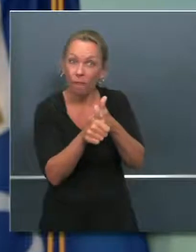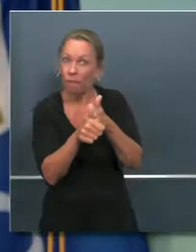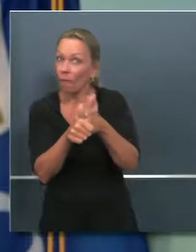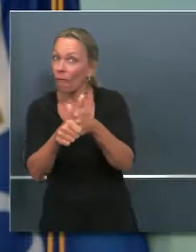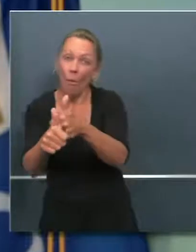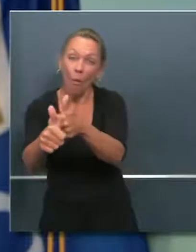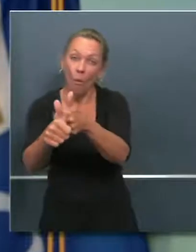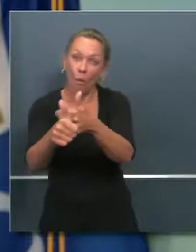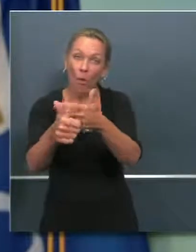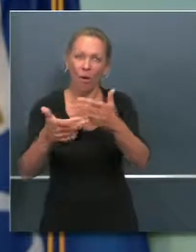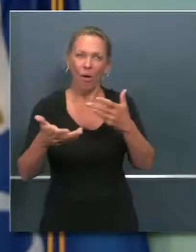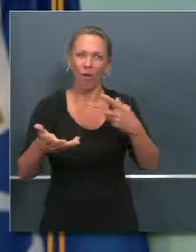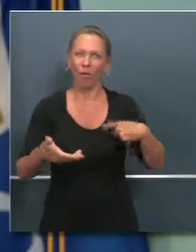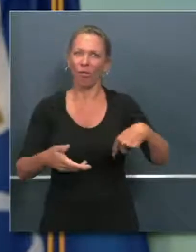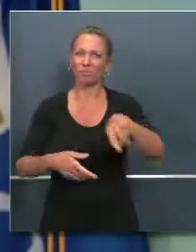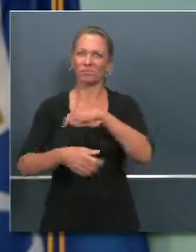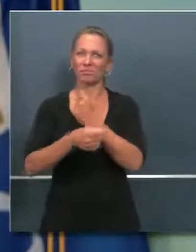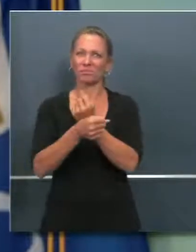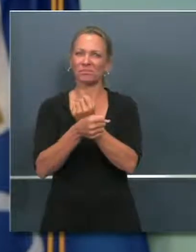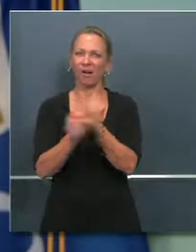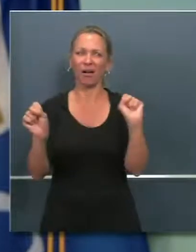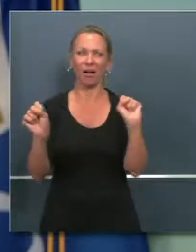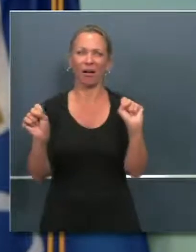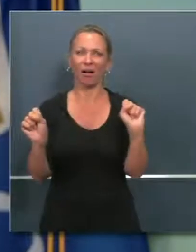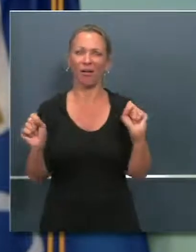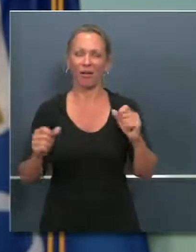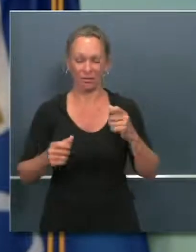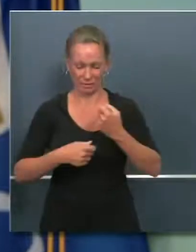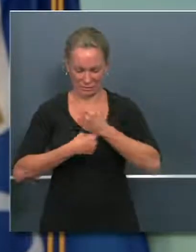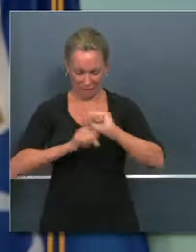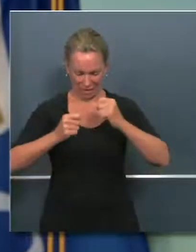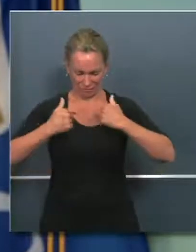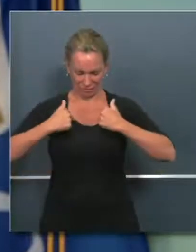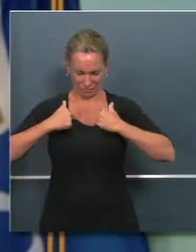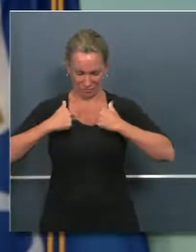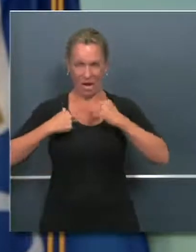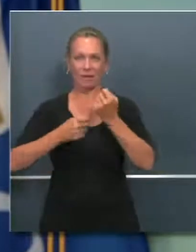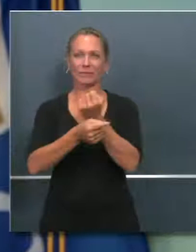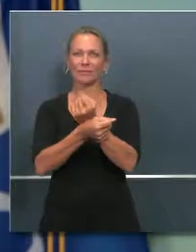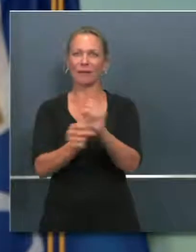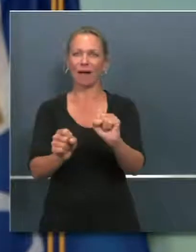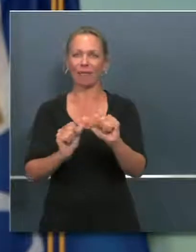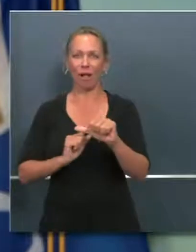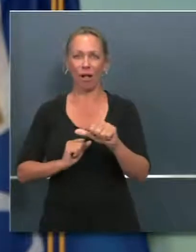and then more importantly also sends a message that we're not out of this by any stretch of